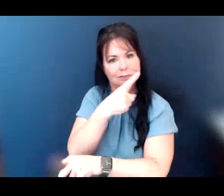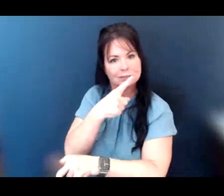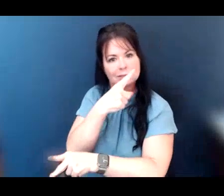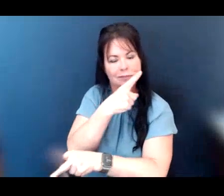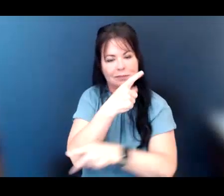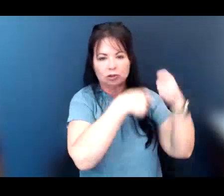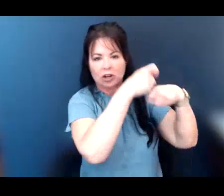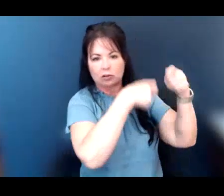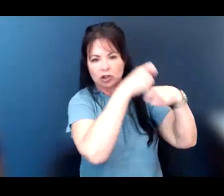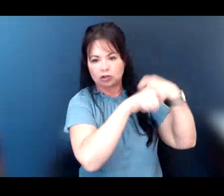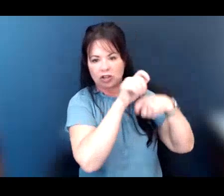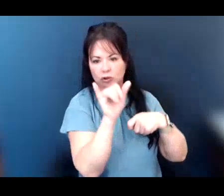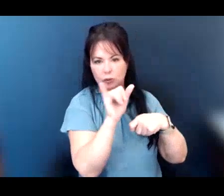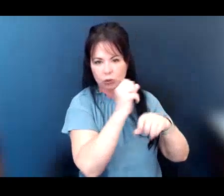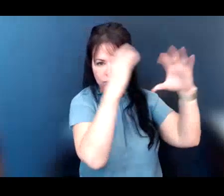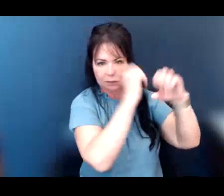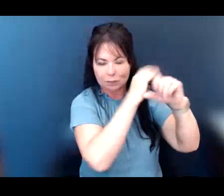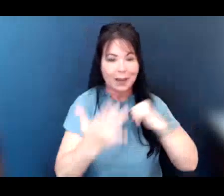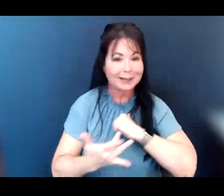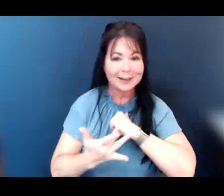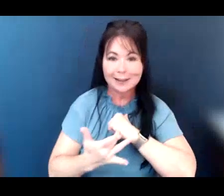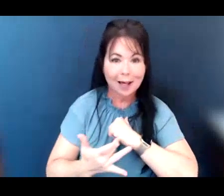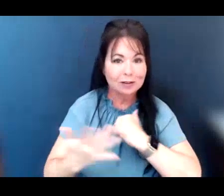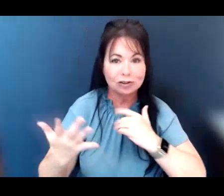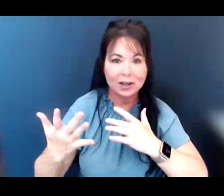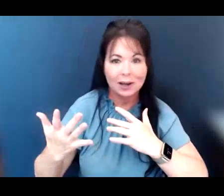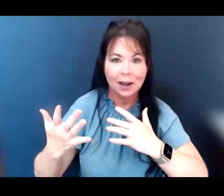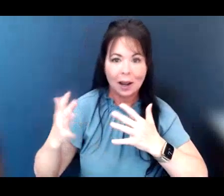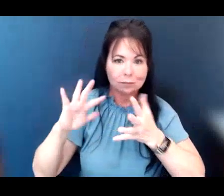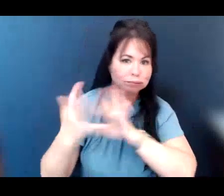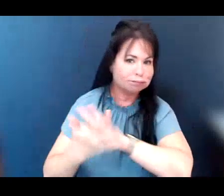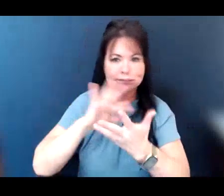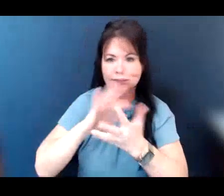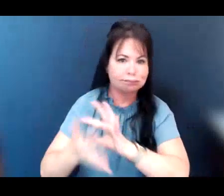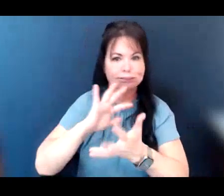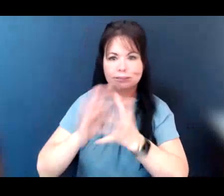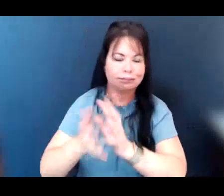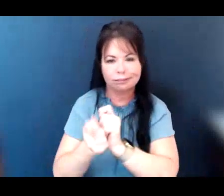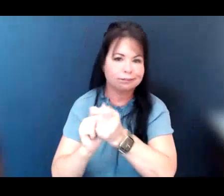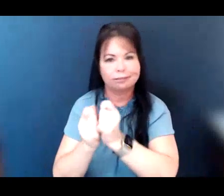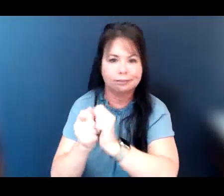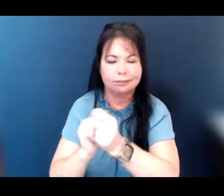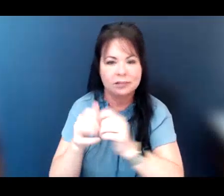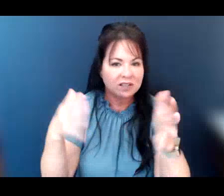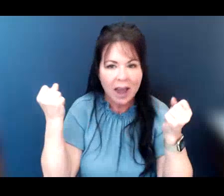We are in a time when things are happening and development is happening so quickly. So you want to make sure that you are keeping those personas